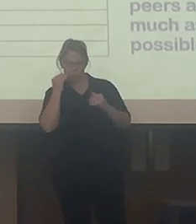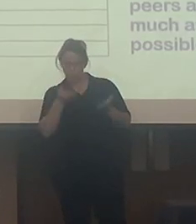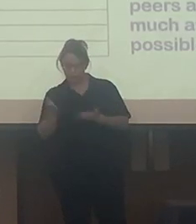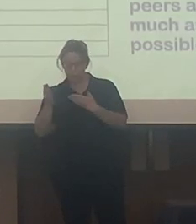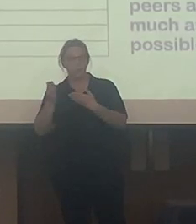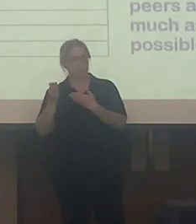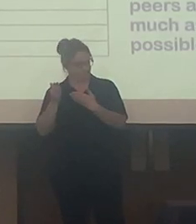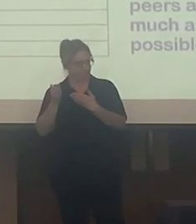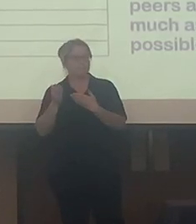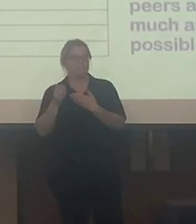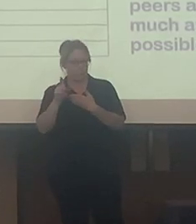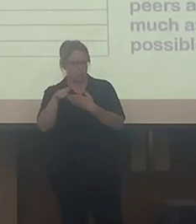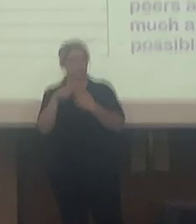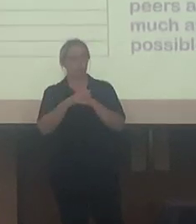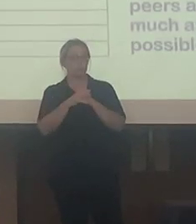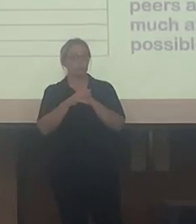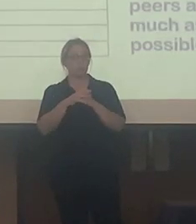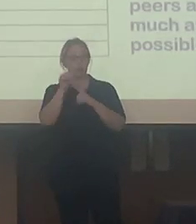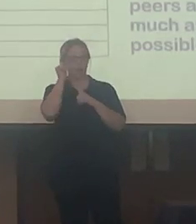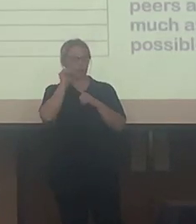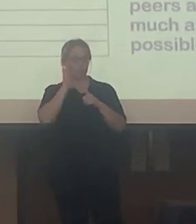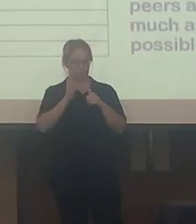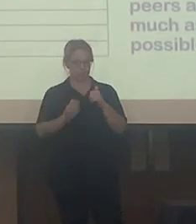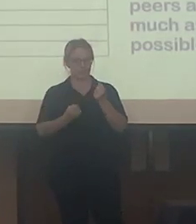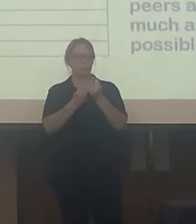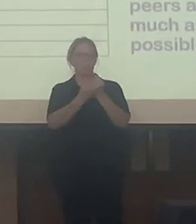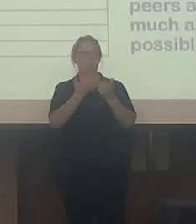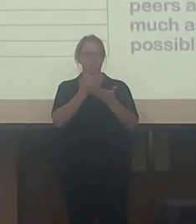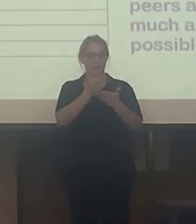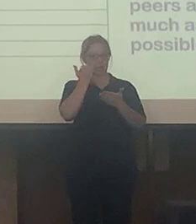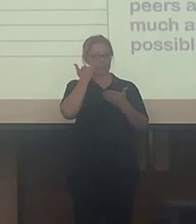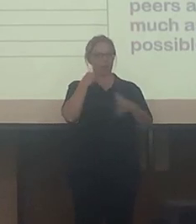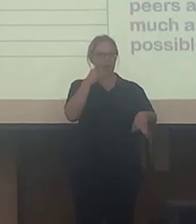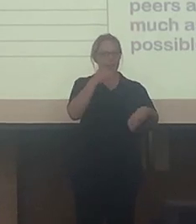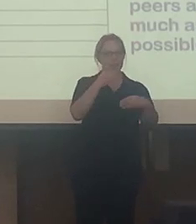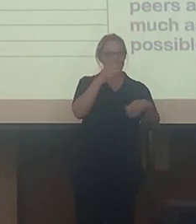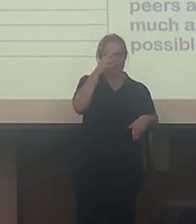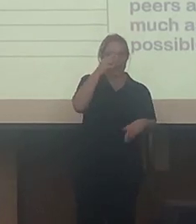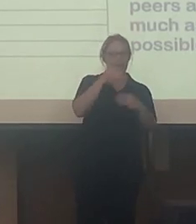the data to support the fact that as soon as i introduce noise that's equal to the speech or a